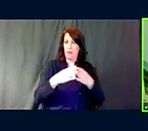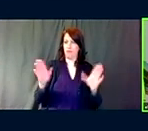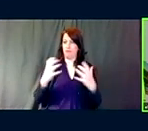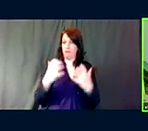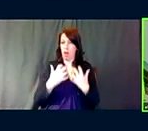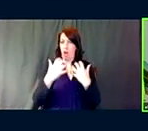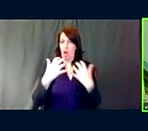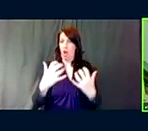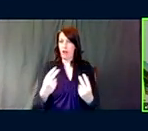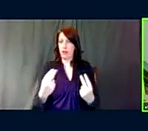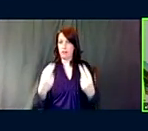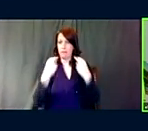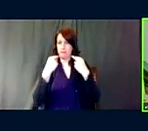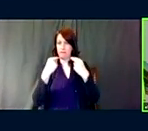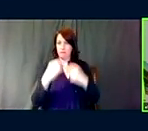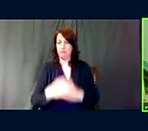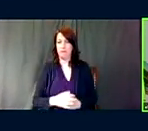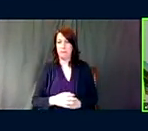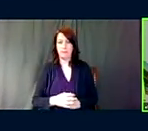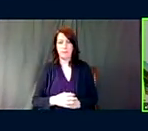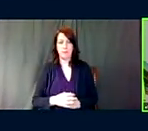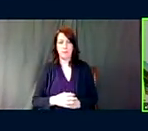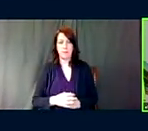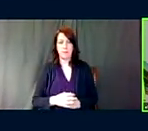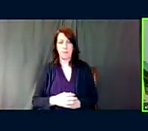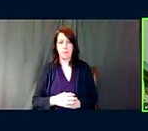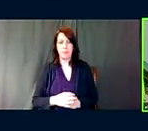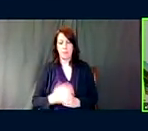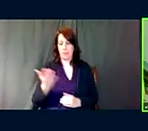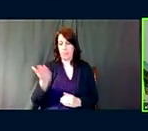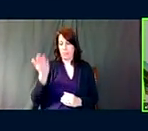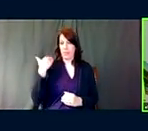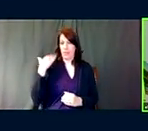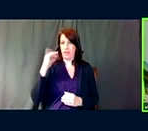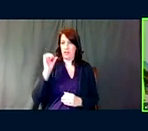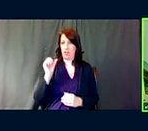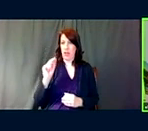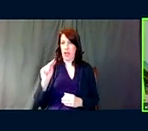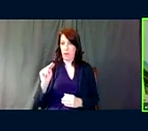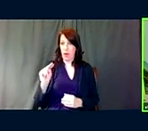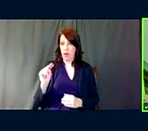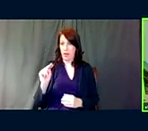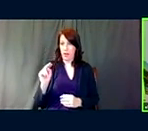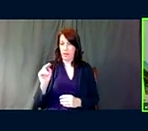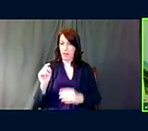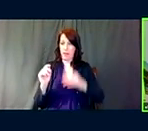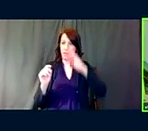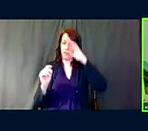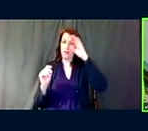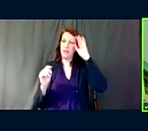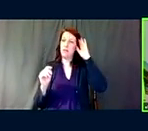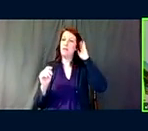THEIR TRAINEES BUT ALSO FOR BROAD AUDIENCE AS WELL.